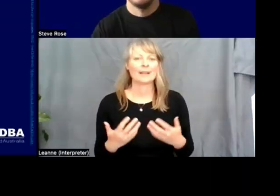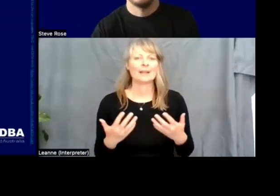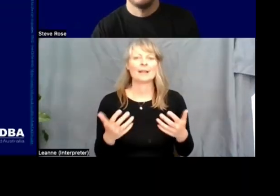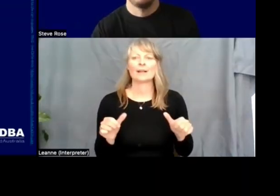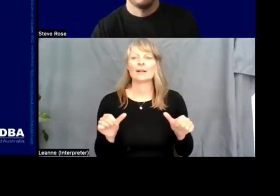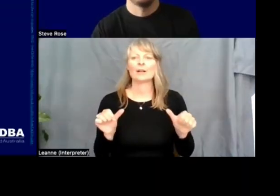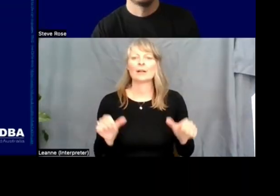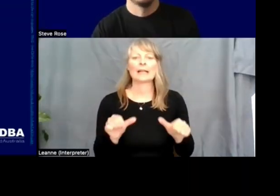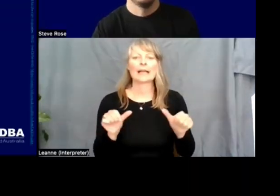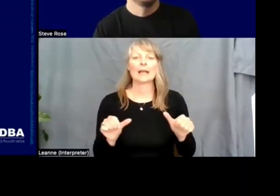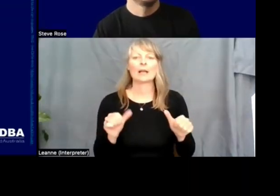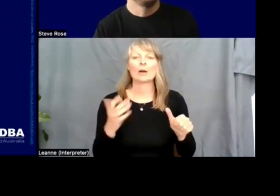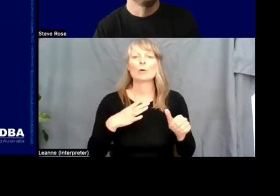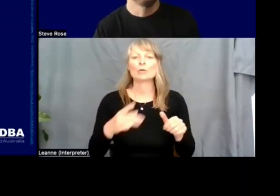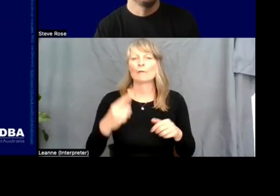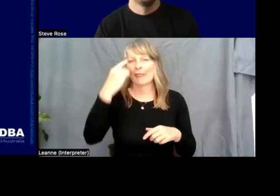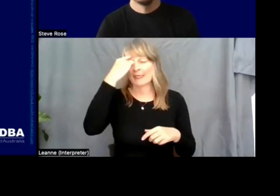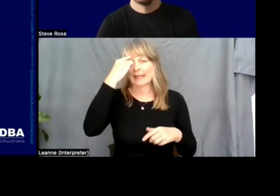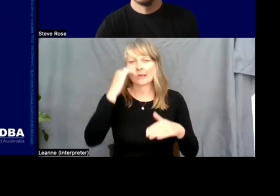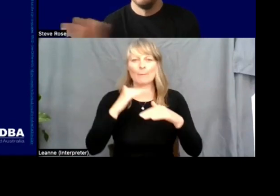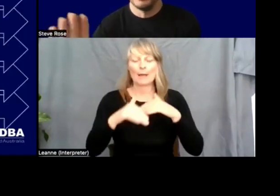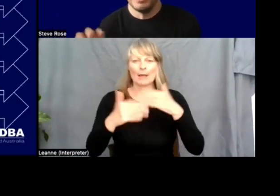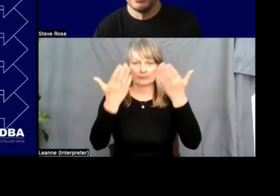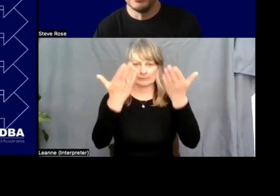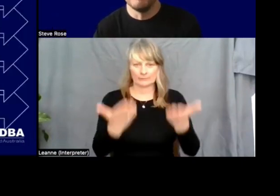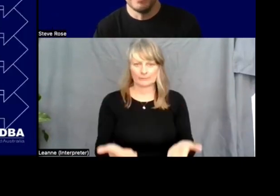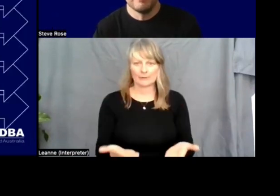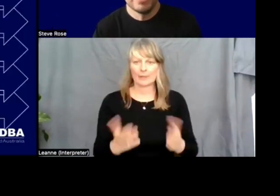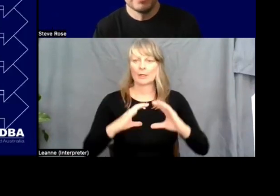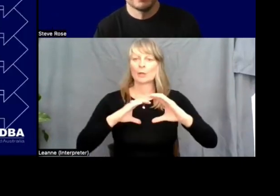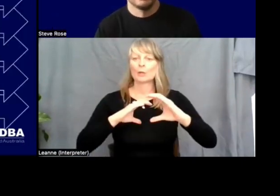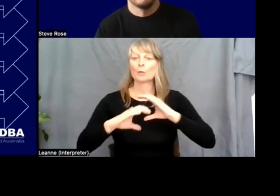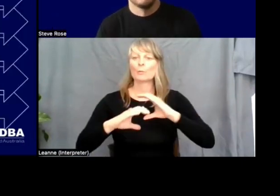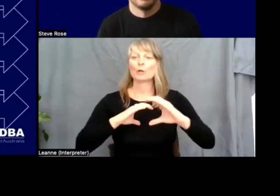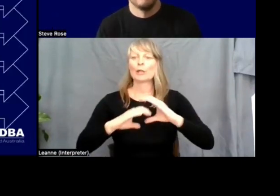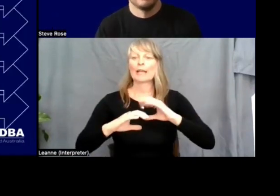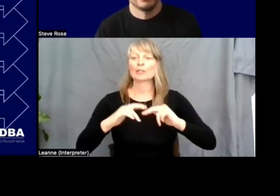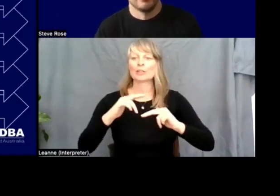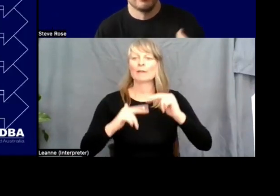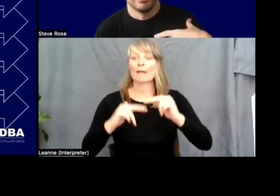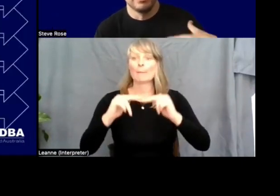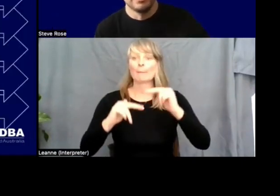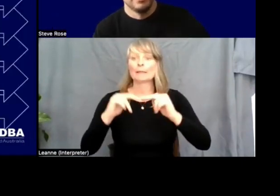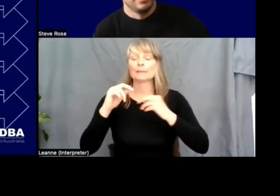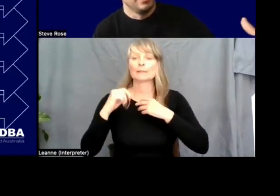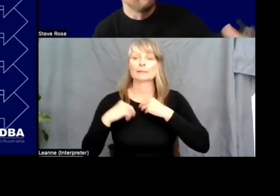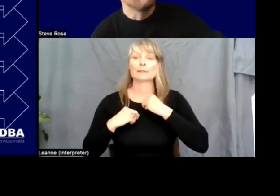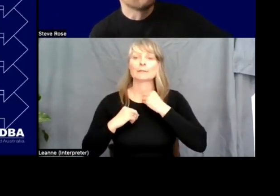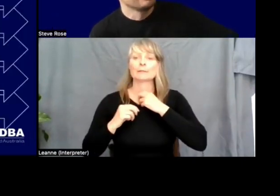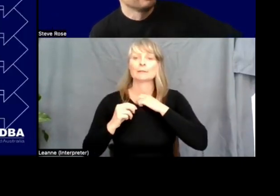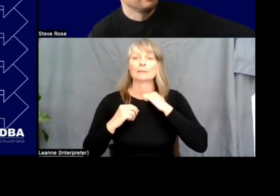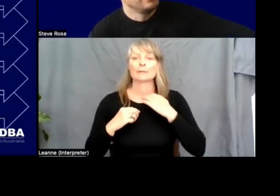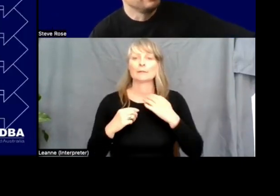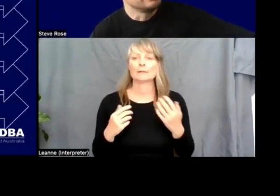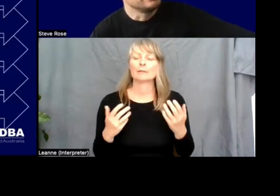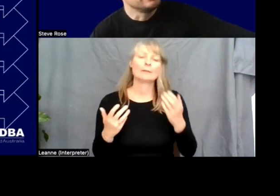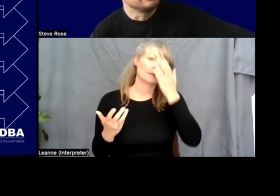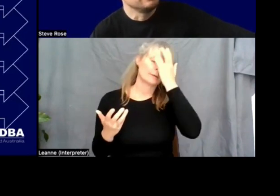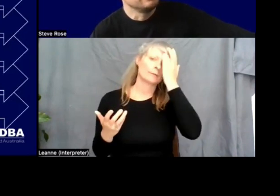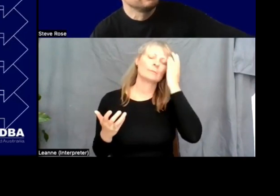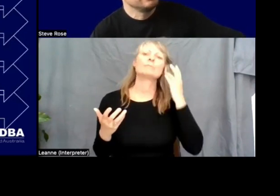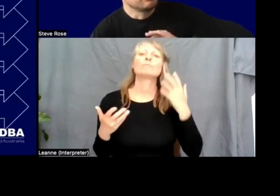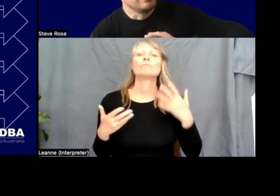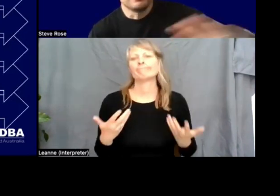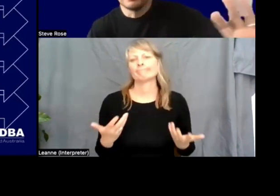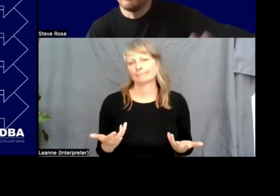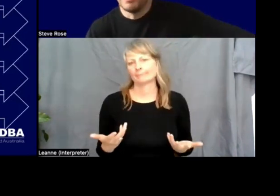think about some communication development. Obviously there's quite a predictable